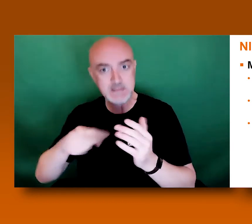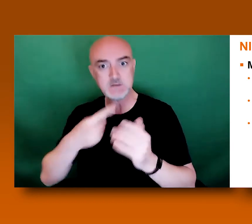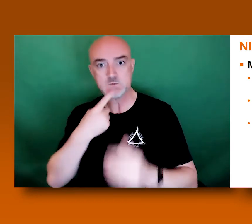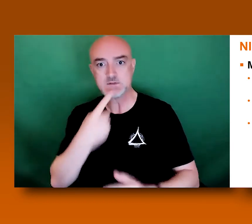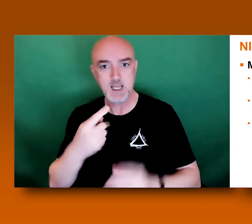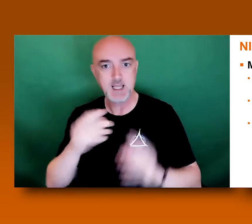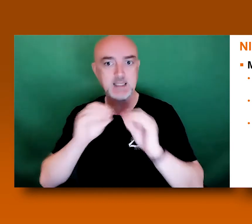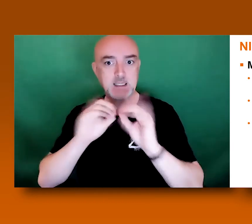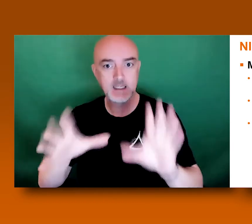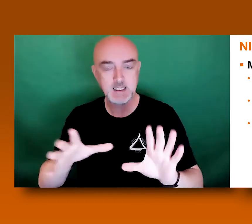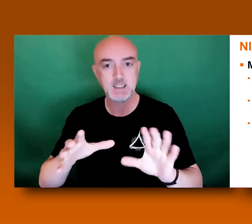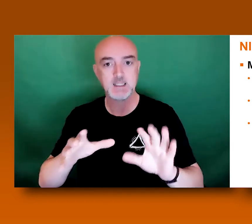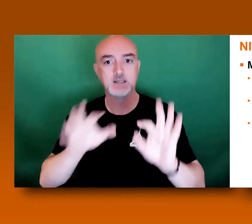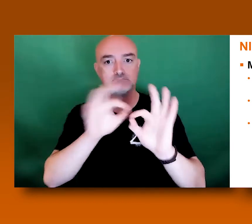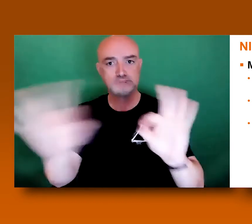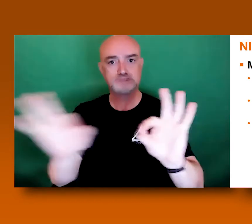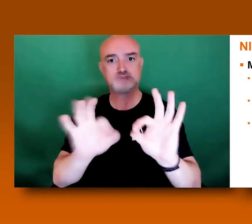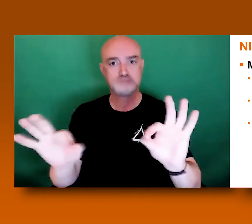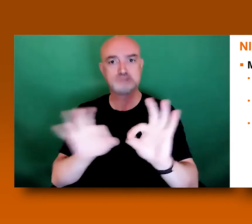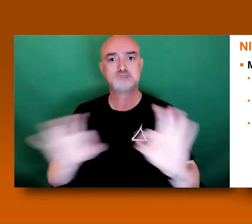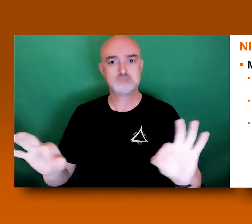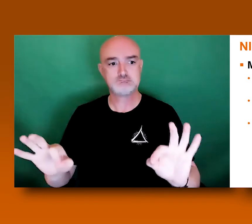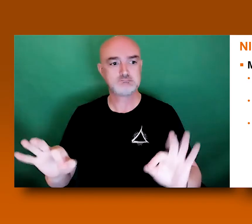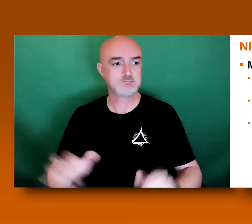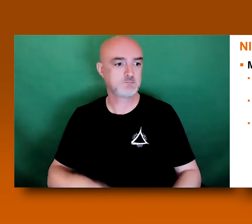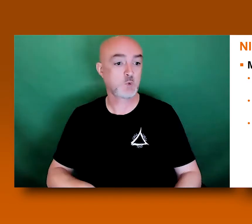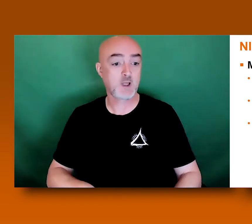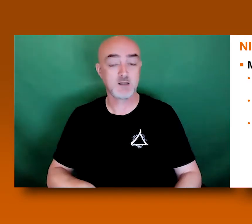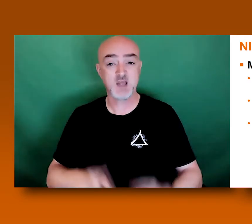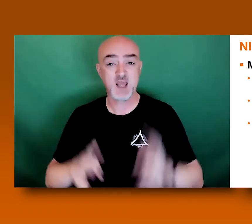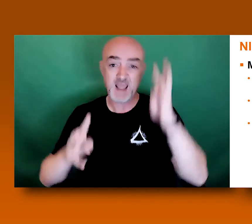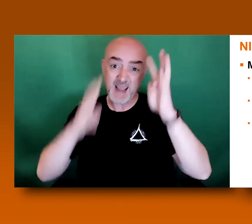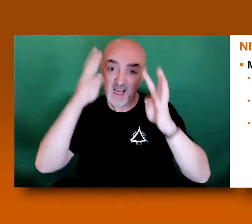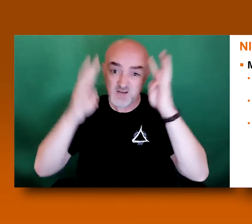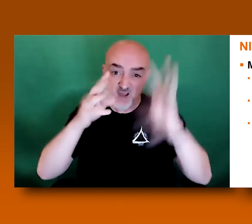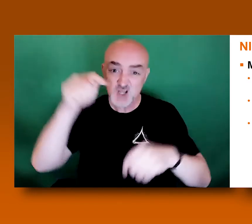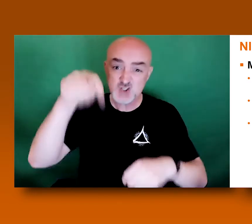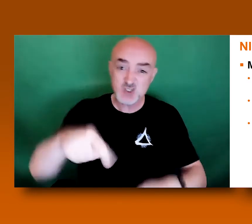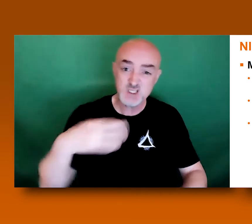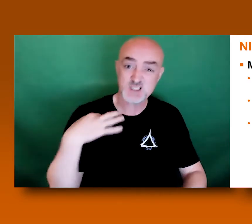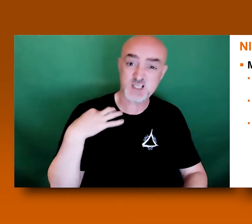These 3 components need to be clearly defined for those reviewers.